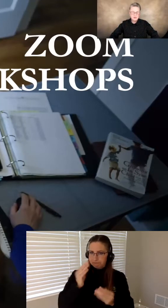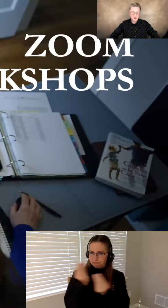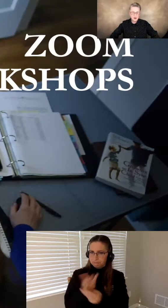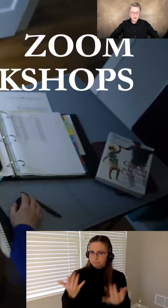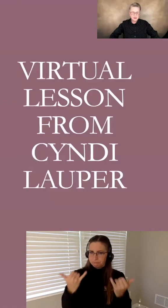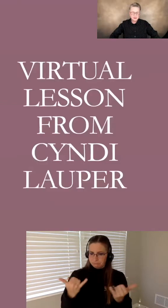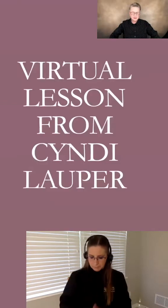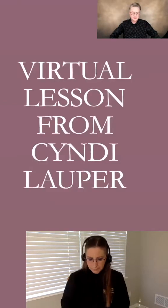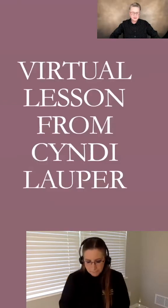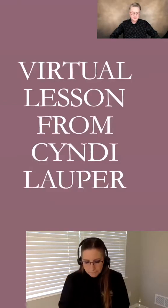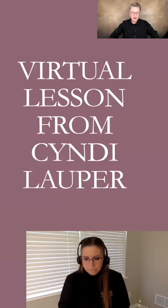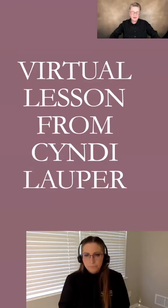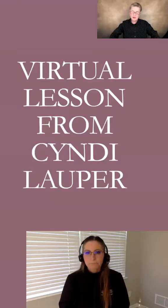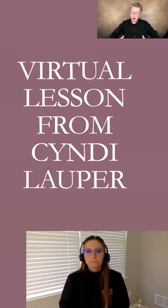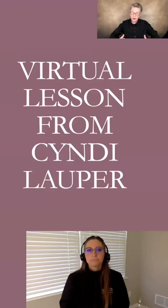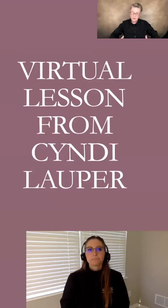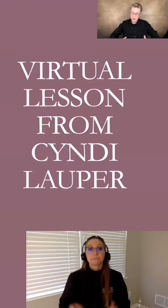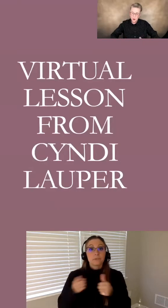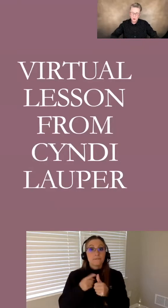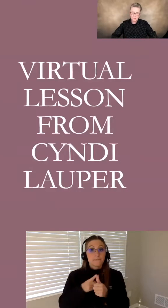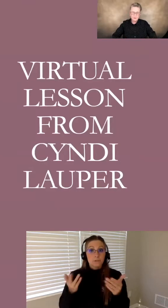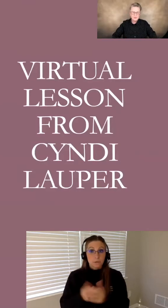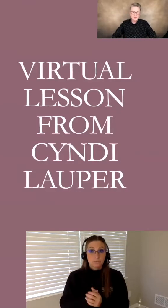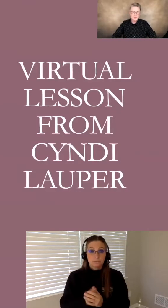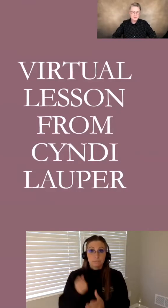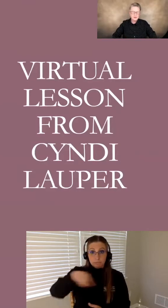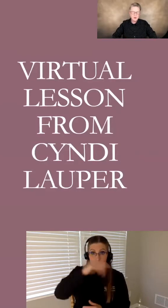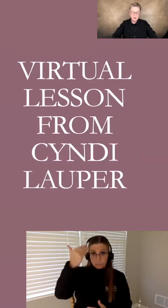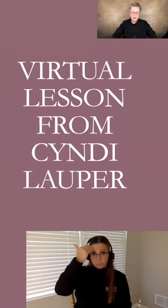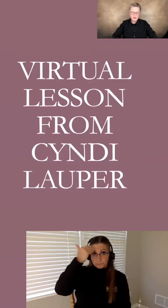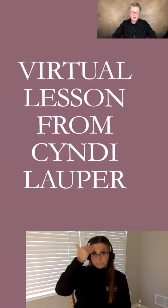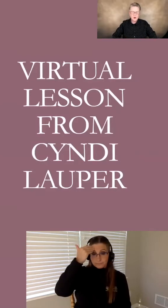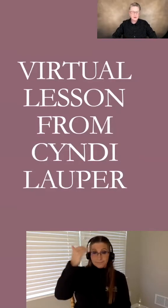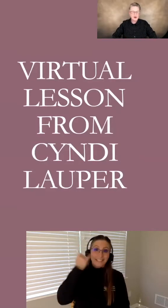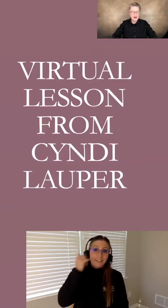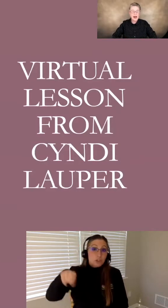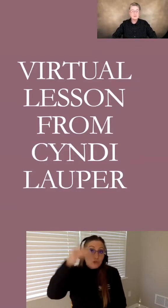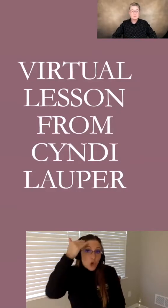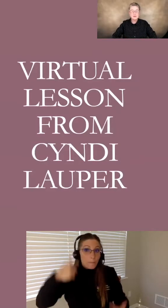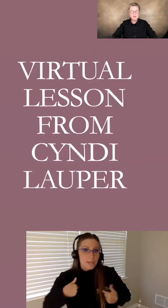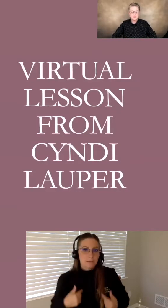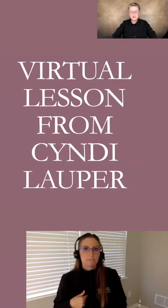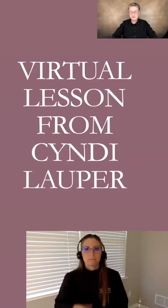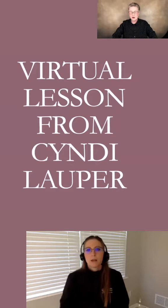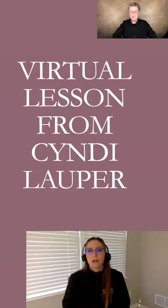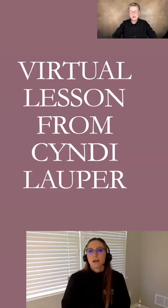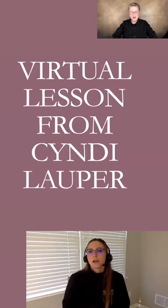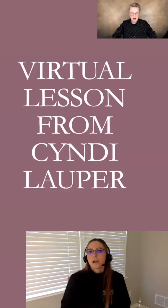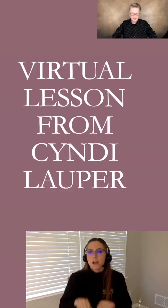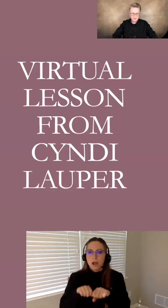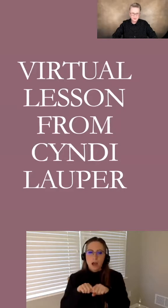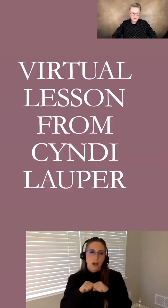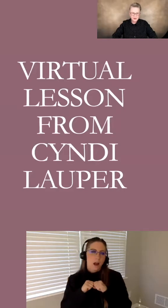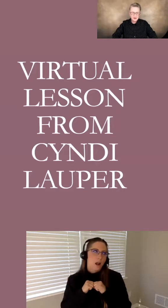first, I think all of you know if you know me, you know that I absolutely love Cher